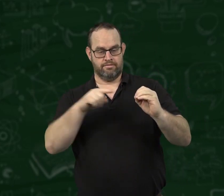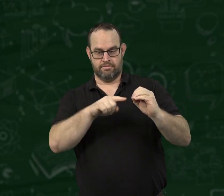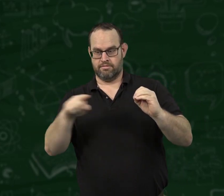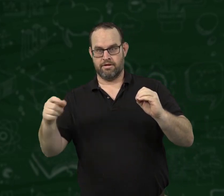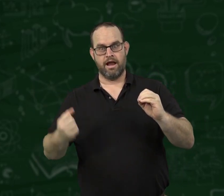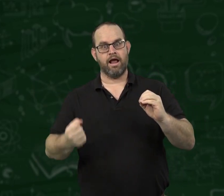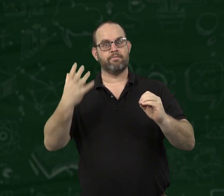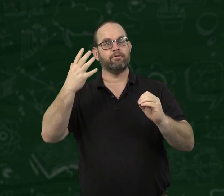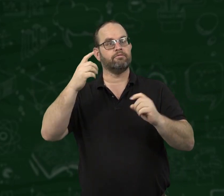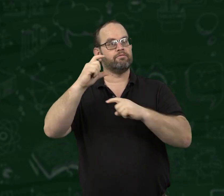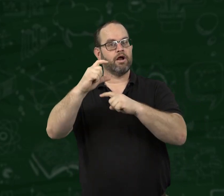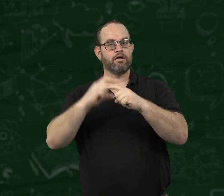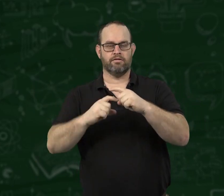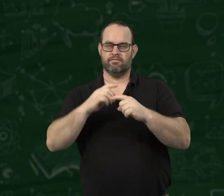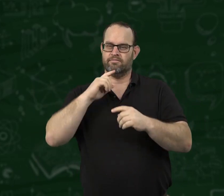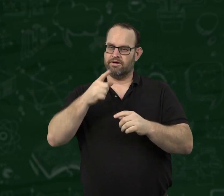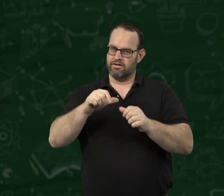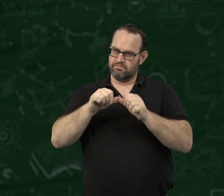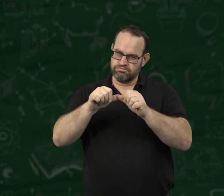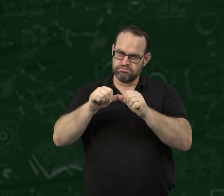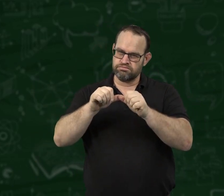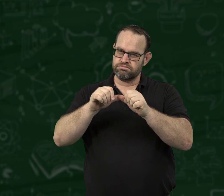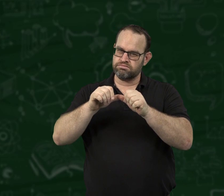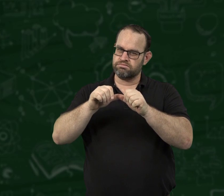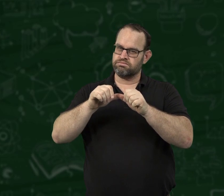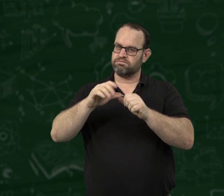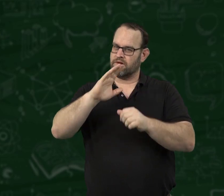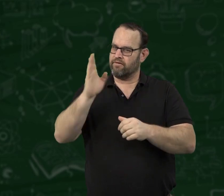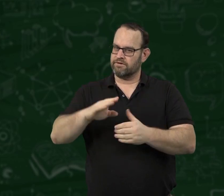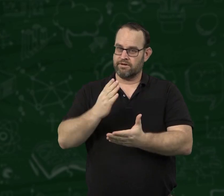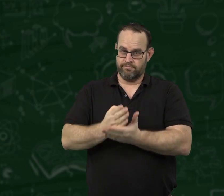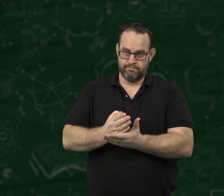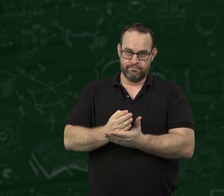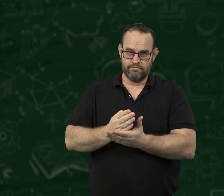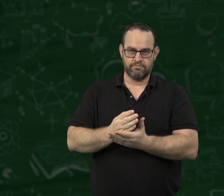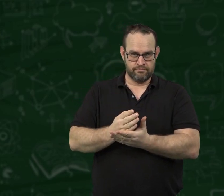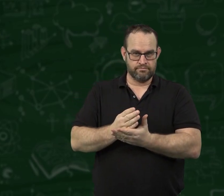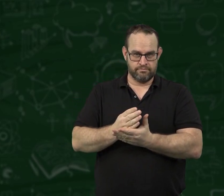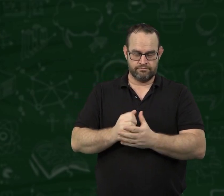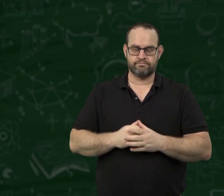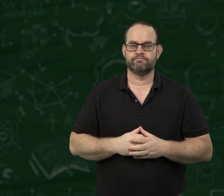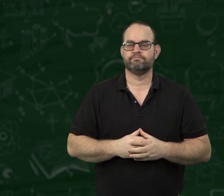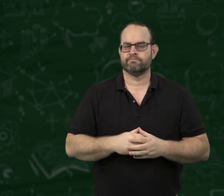In fact, there are an indefinite number of rational numbers between whole numbers.